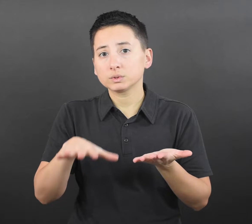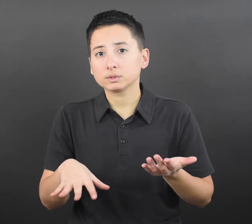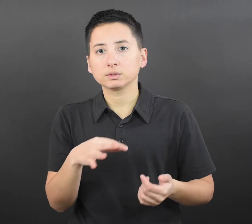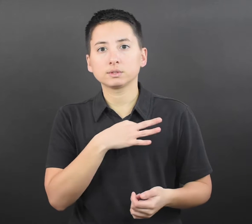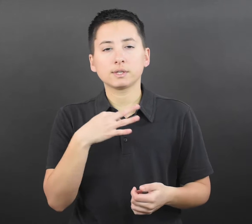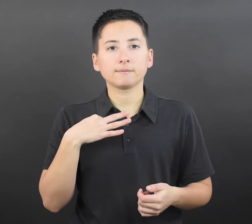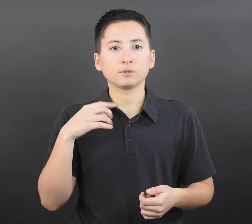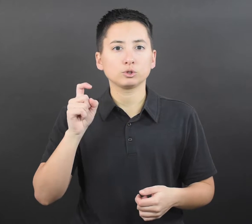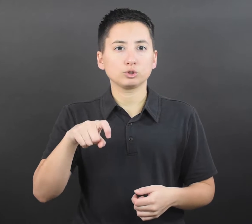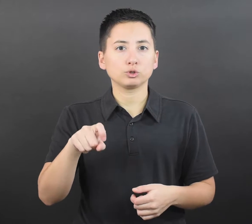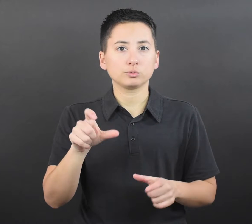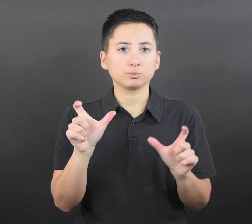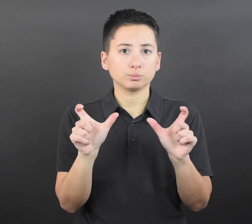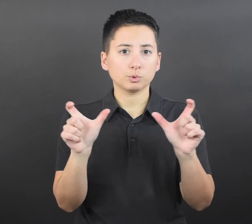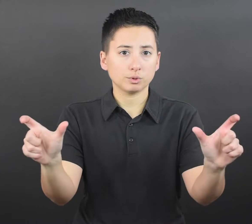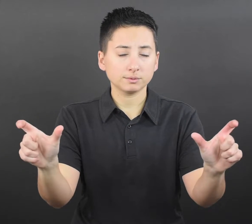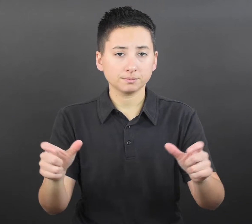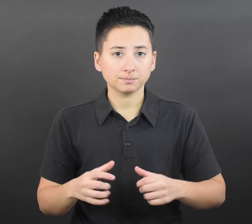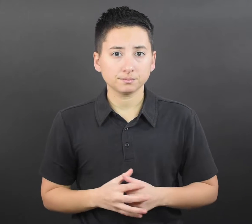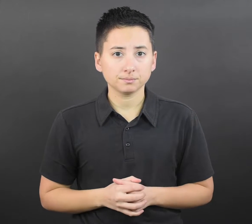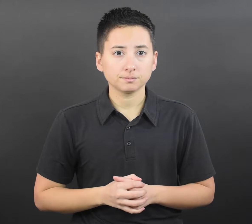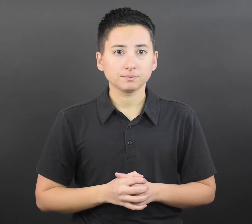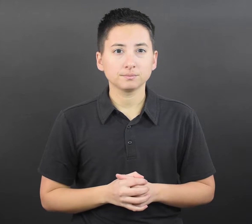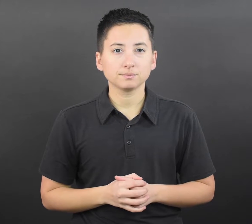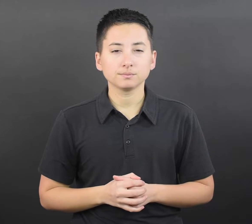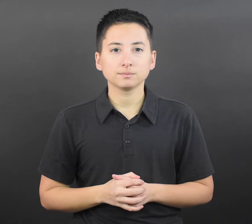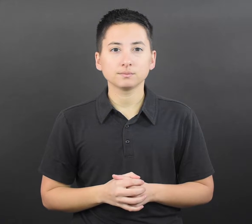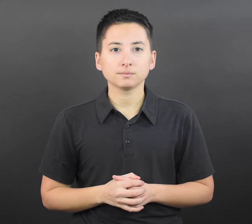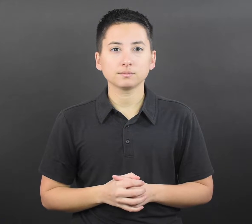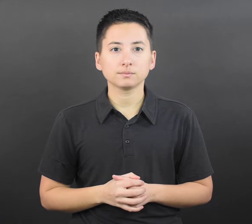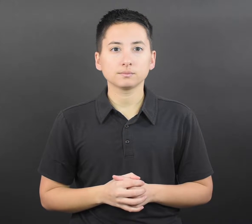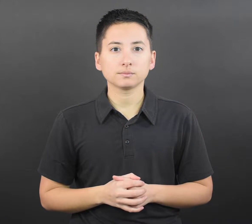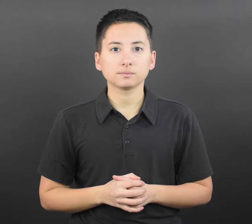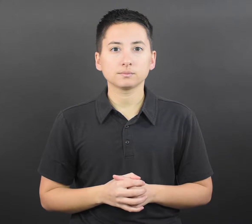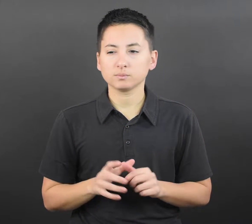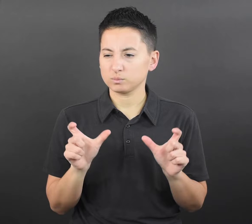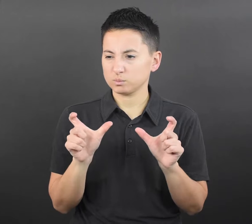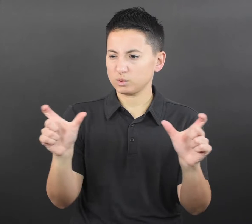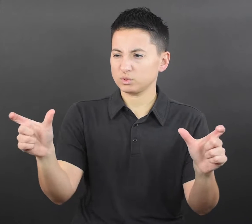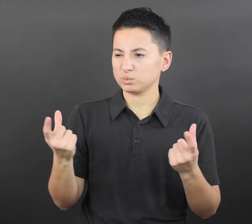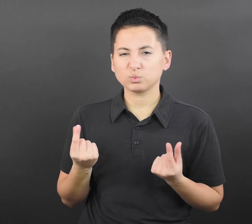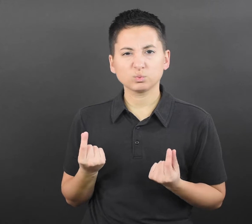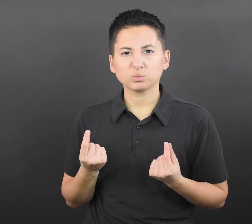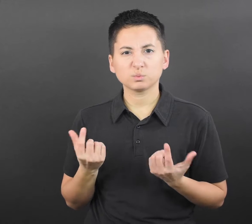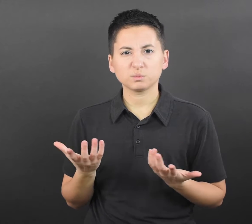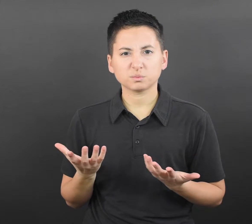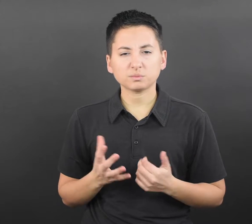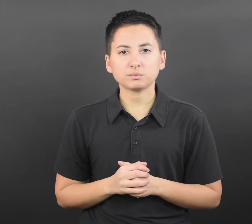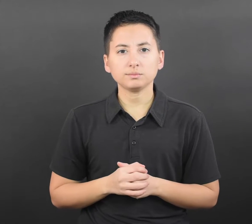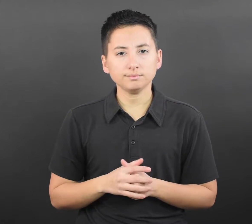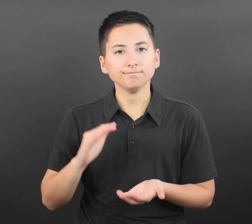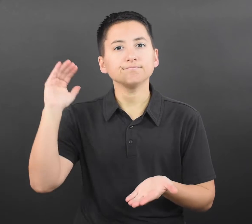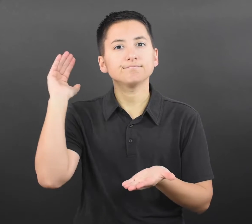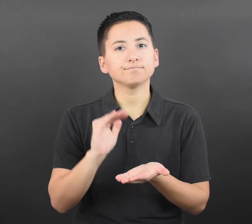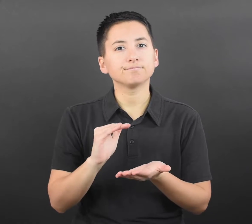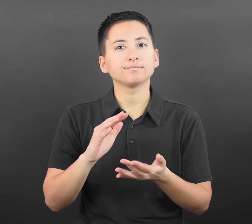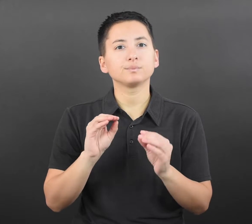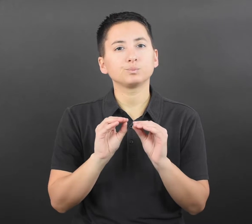and staff should quarantine, to the greatest extent possible. Quarantine is used to prevent